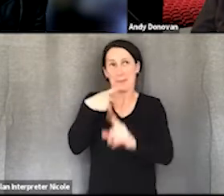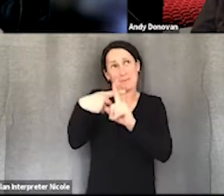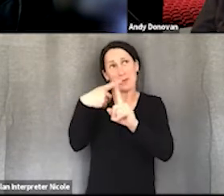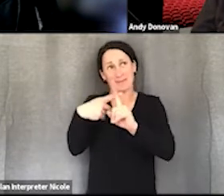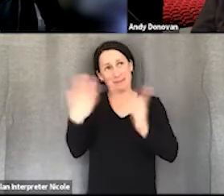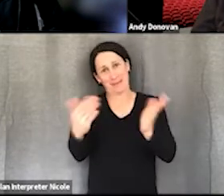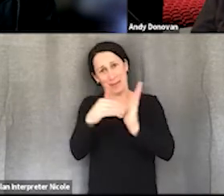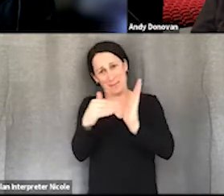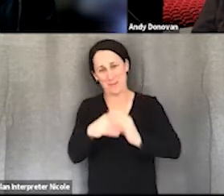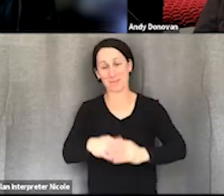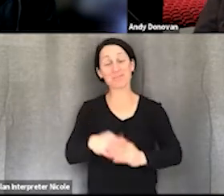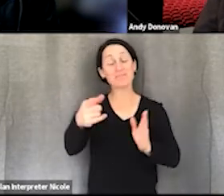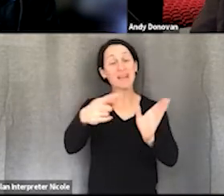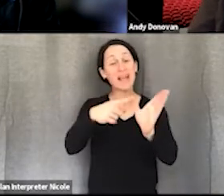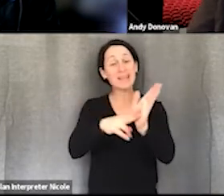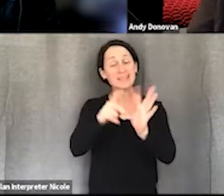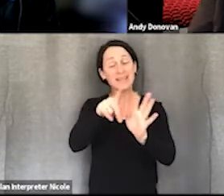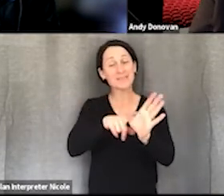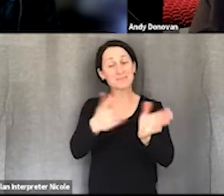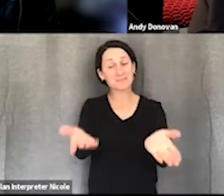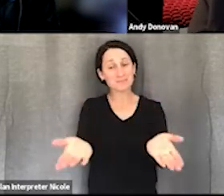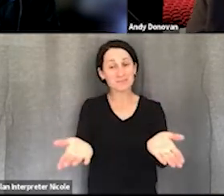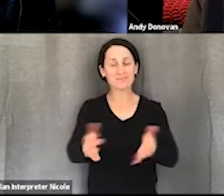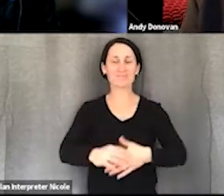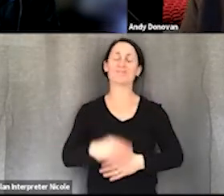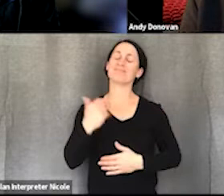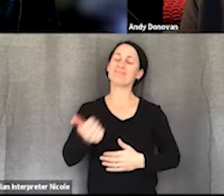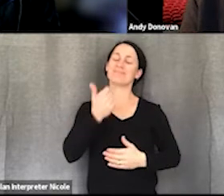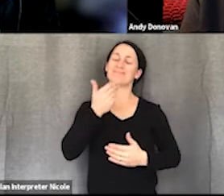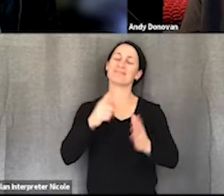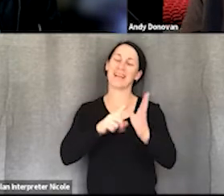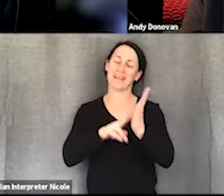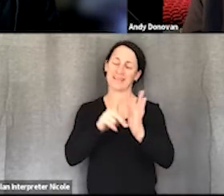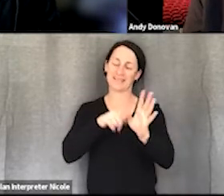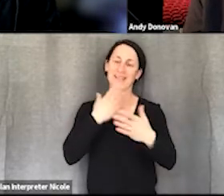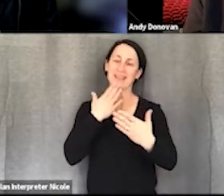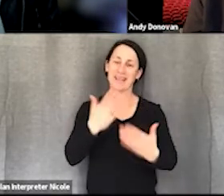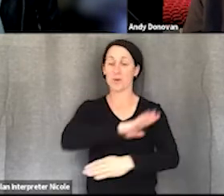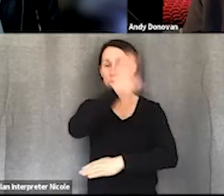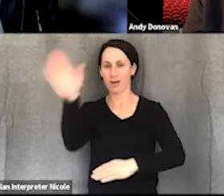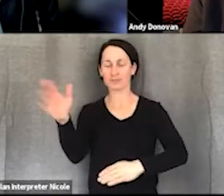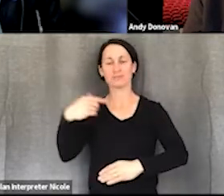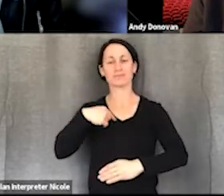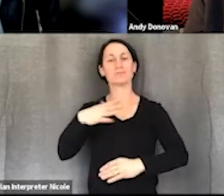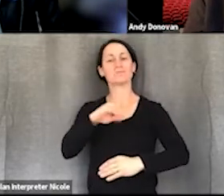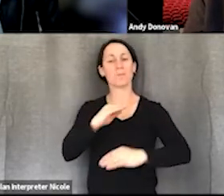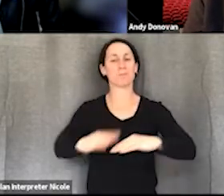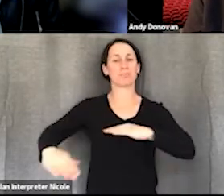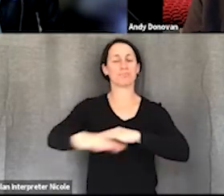Andy, what are your thoughts on this? Thanks, Tandi. Hi, everyone. I am coming from the Gadigal Country here in Sydney.